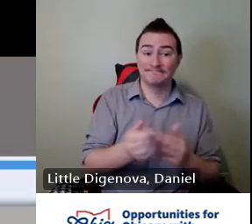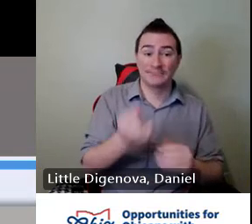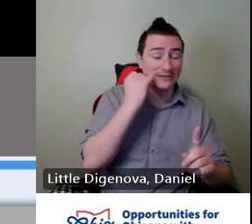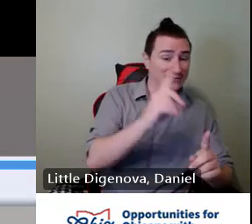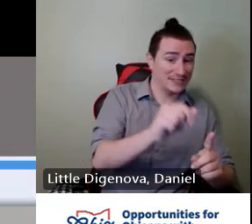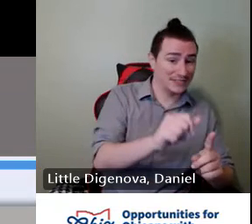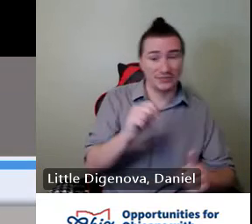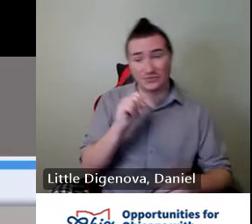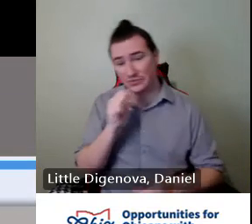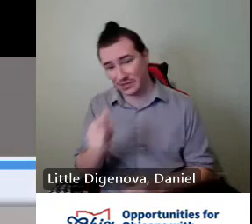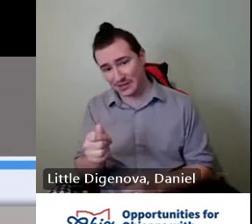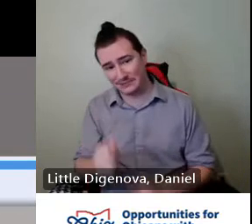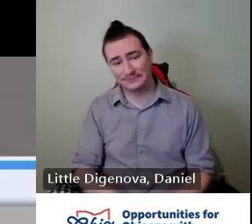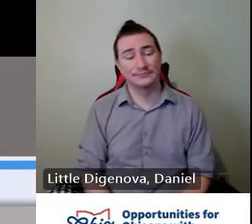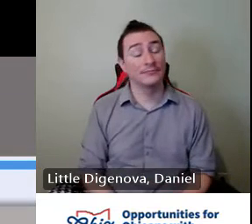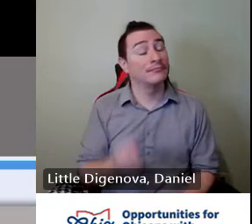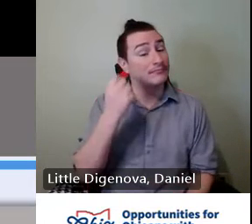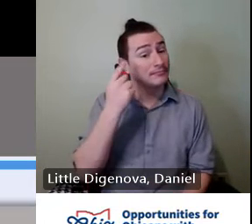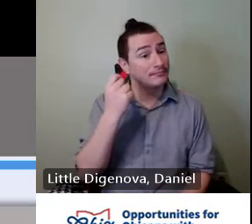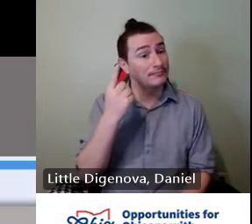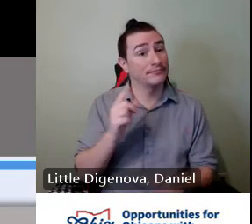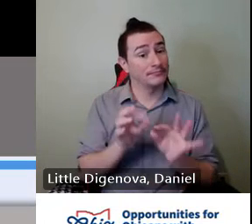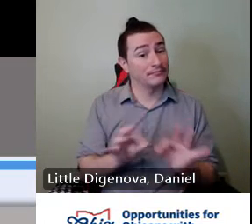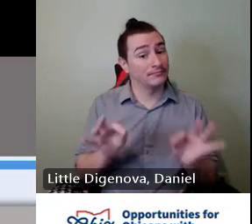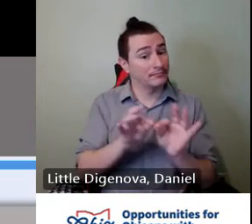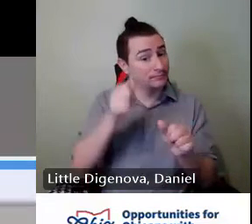However, once a disability is disclosed and an